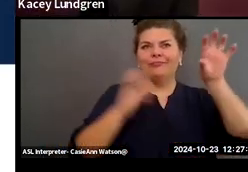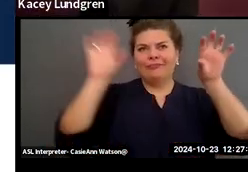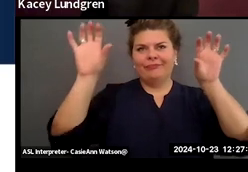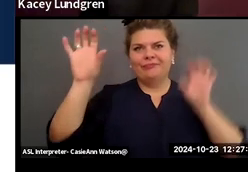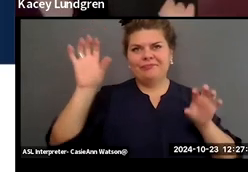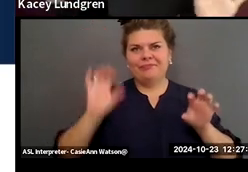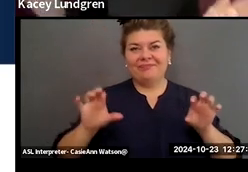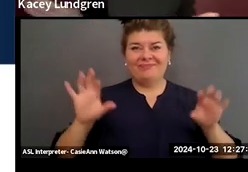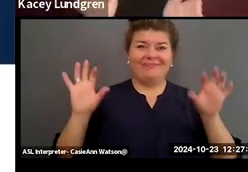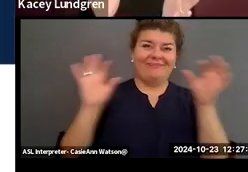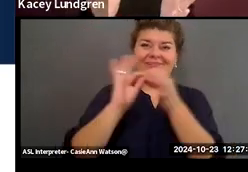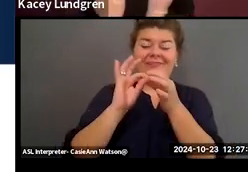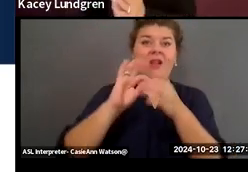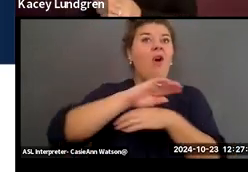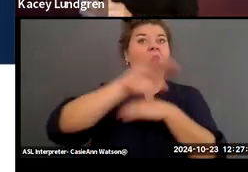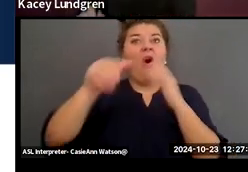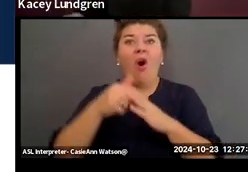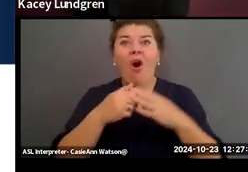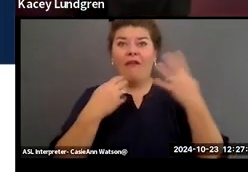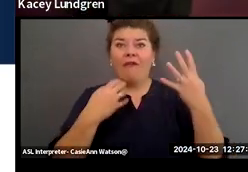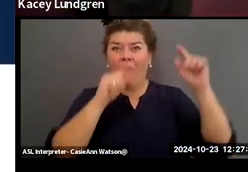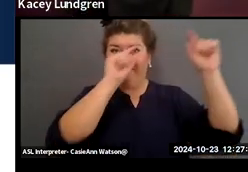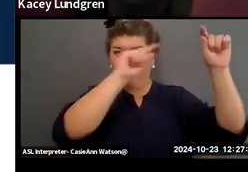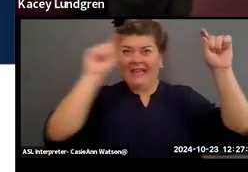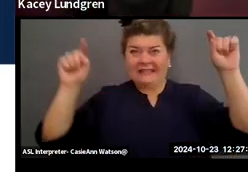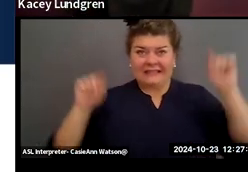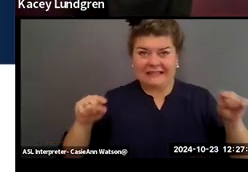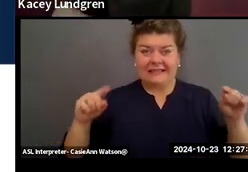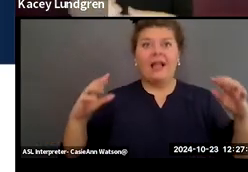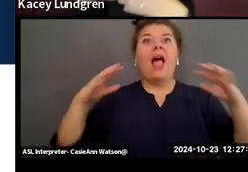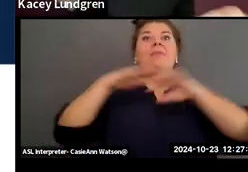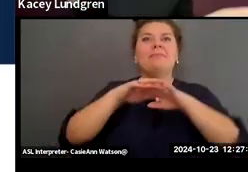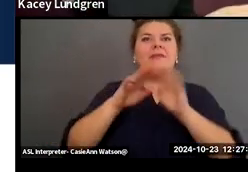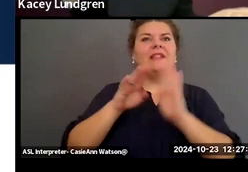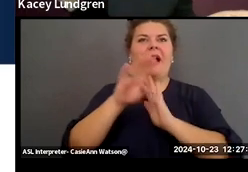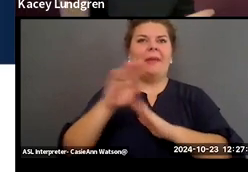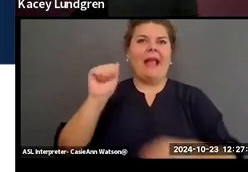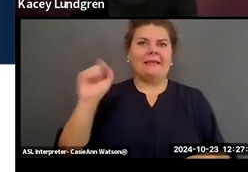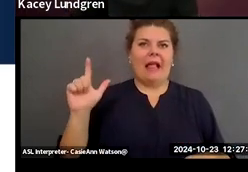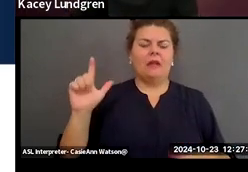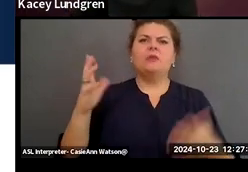All of these contributed to the development of ASL. So what is ASL?